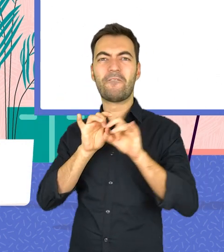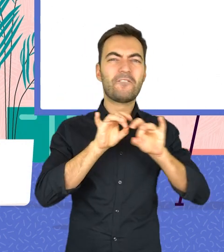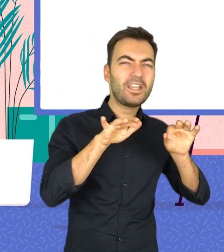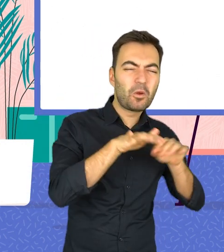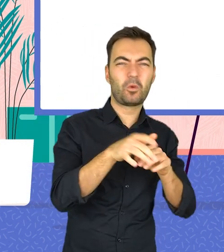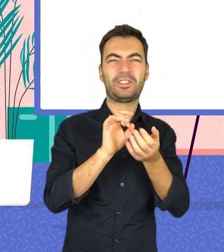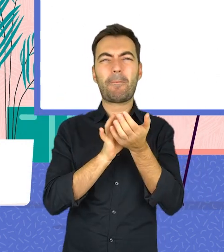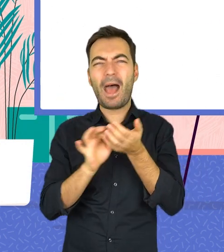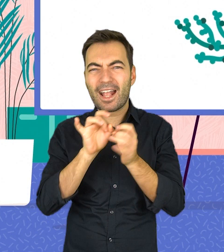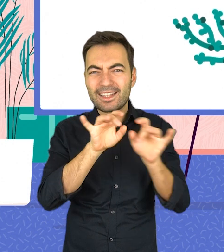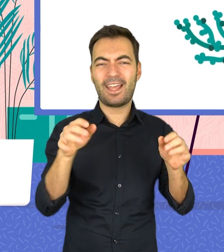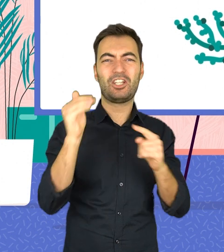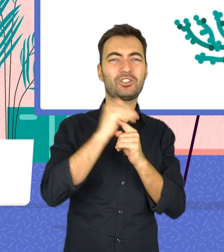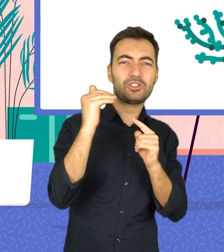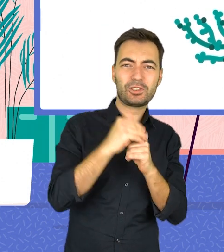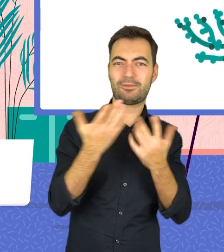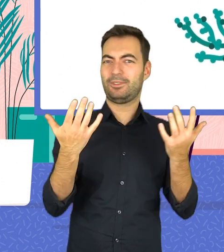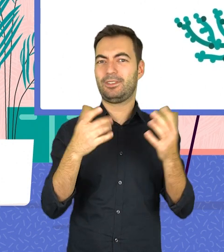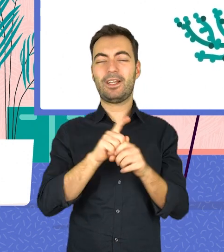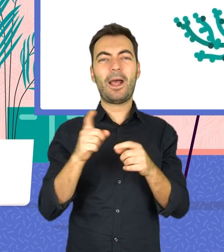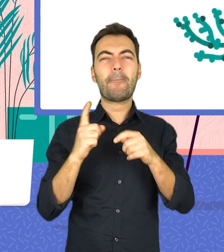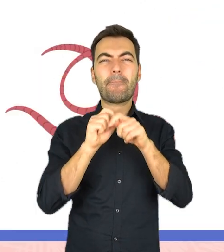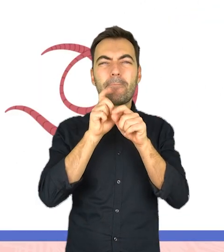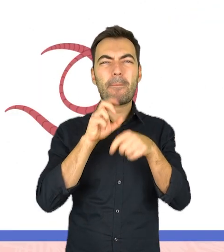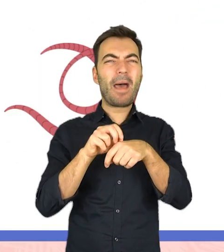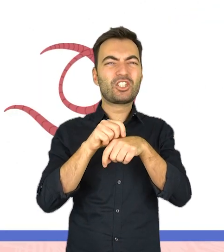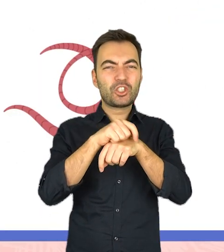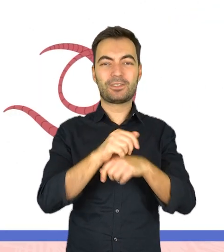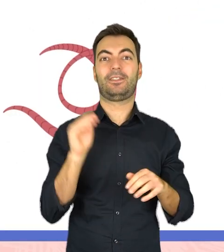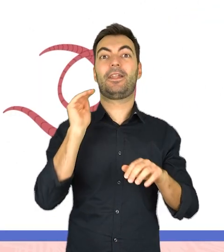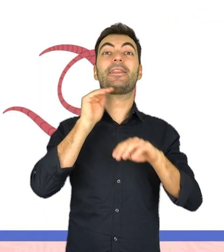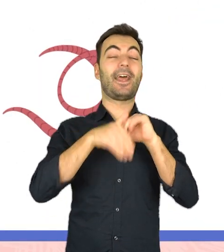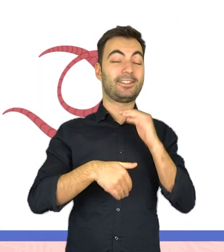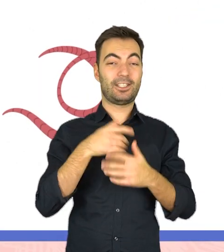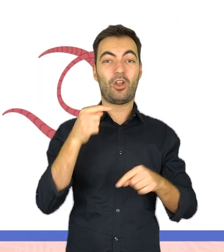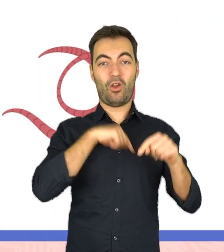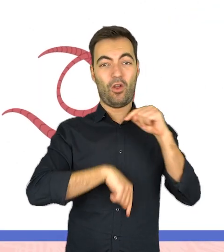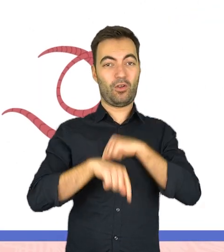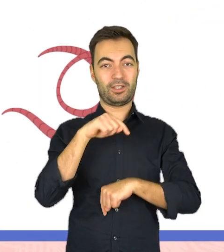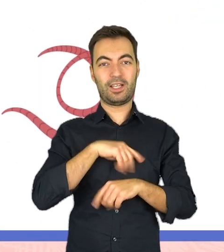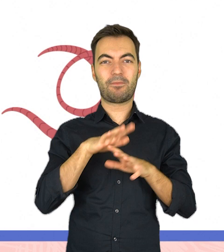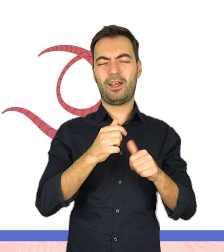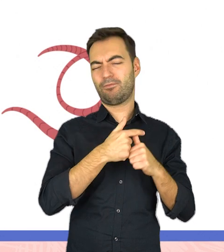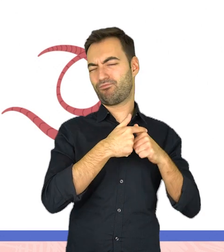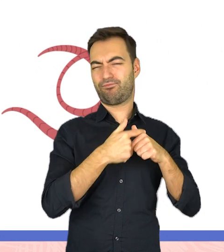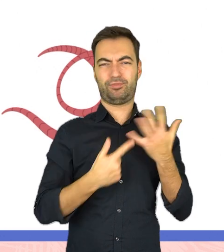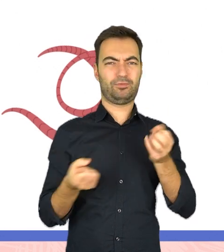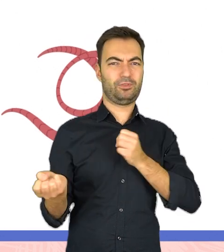and parasites on all sides . Fortunately, our body has many ways to